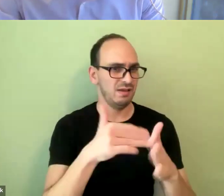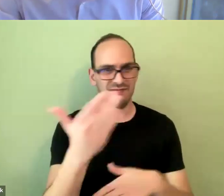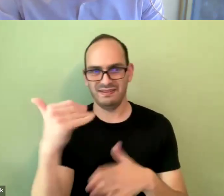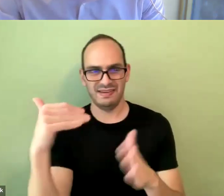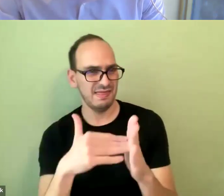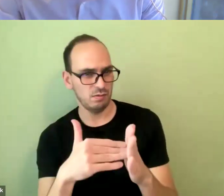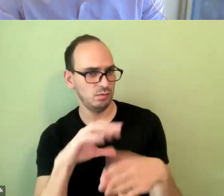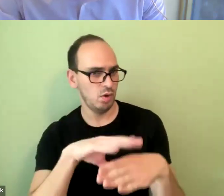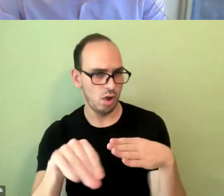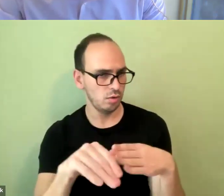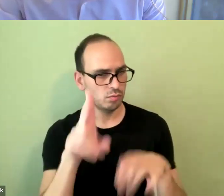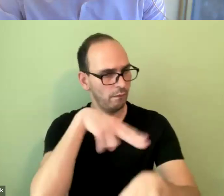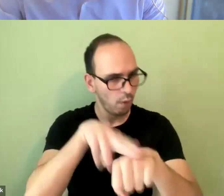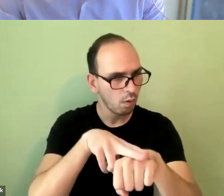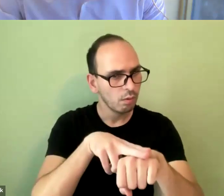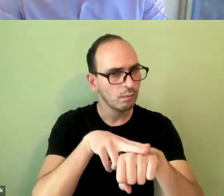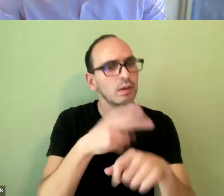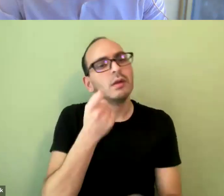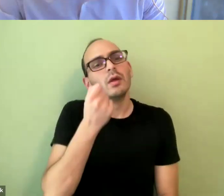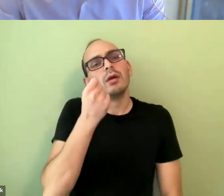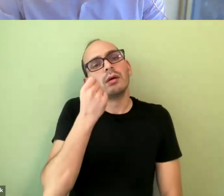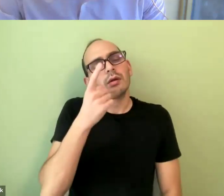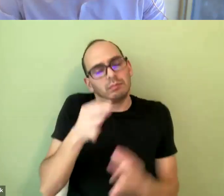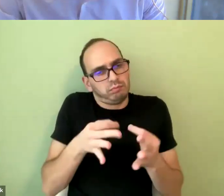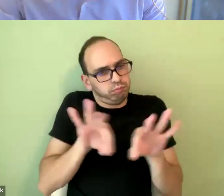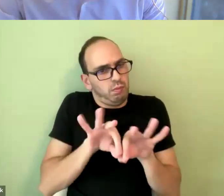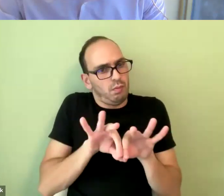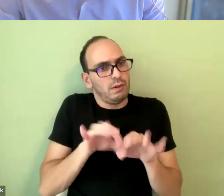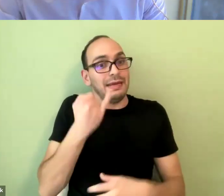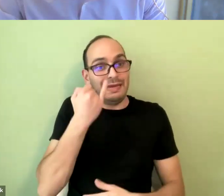But it is important to understand that if you are a student who